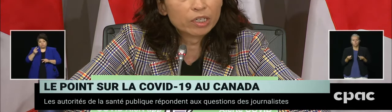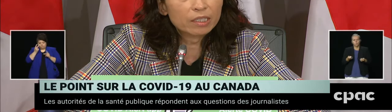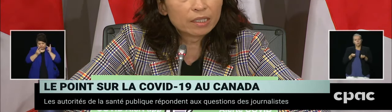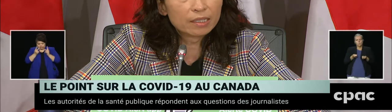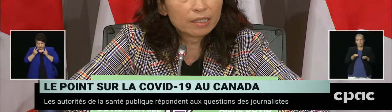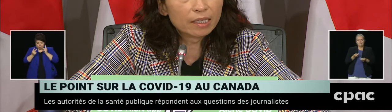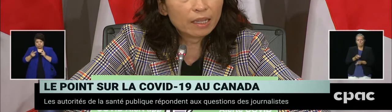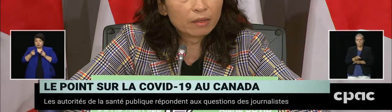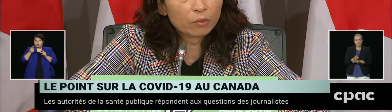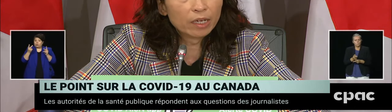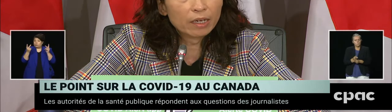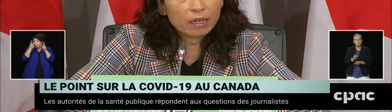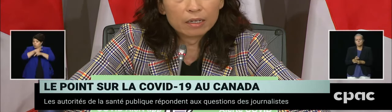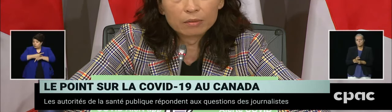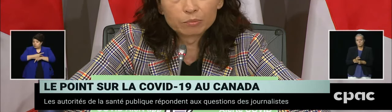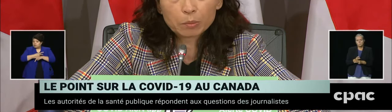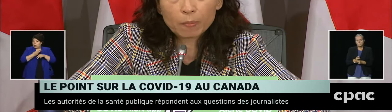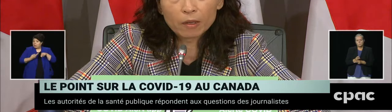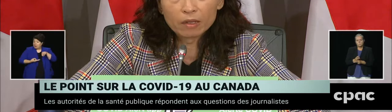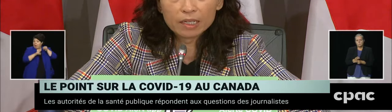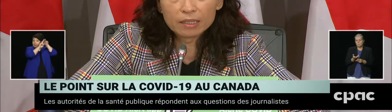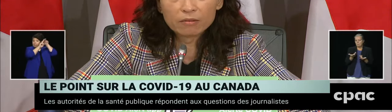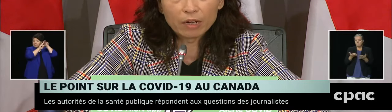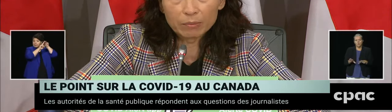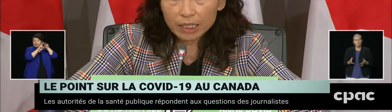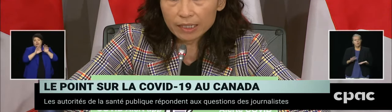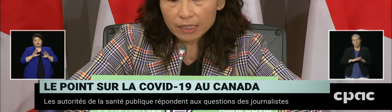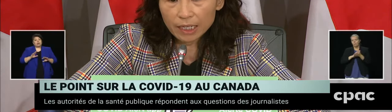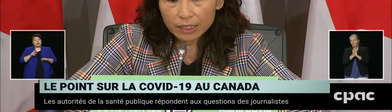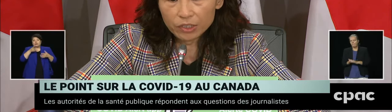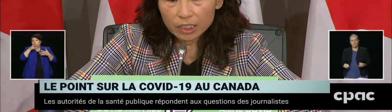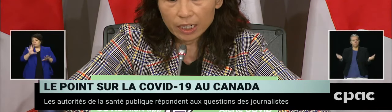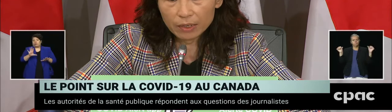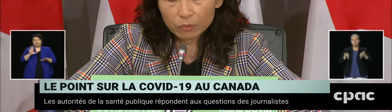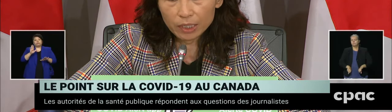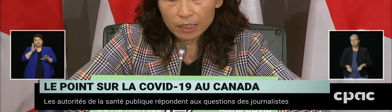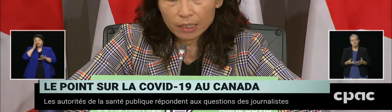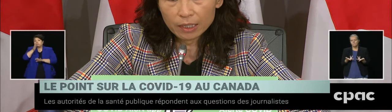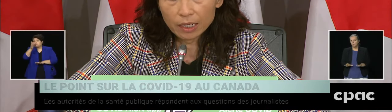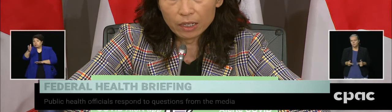WE DO NOT WANT THIS TO ESCALATE